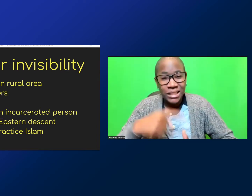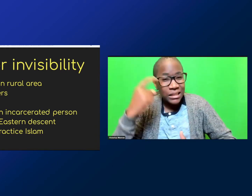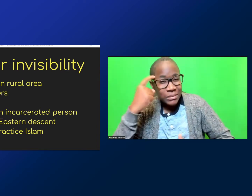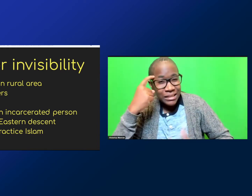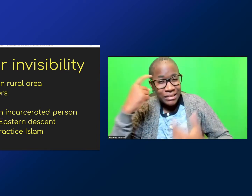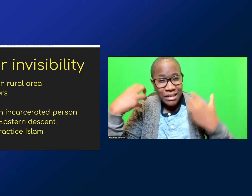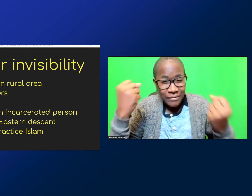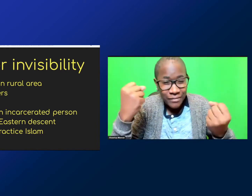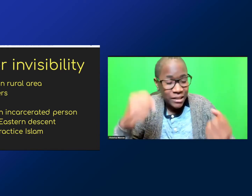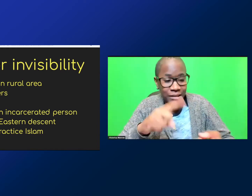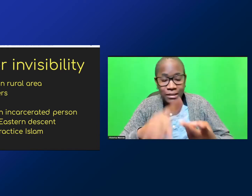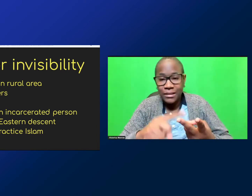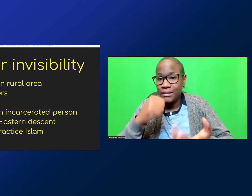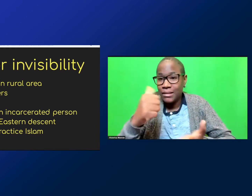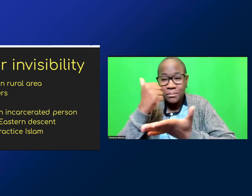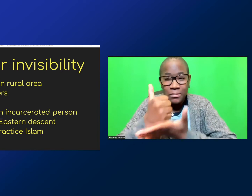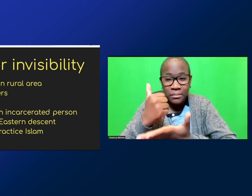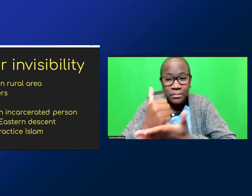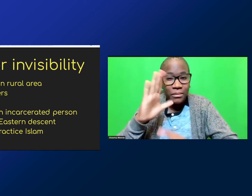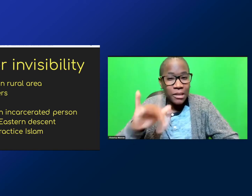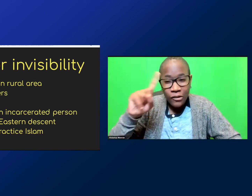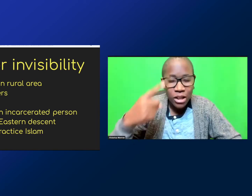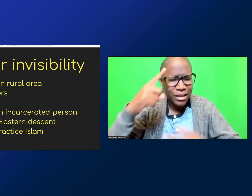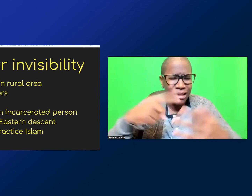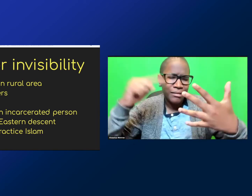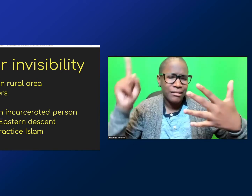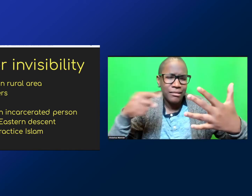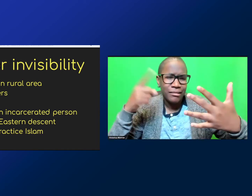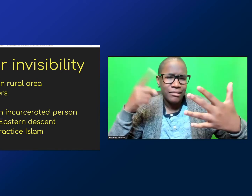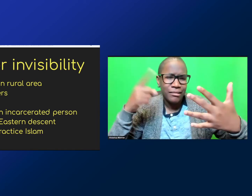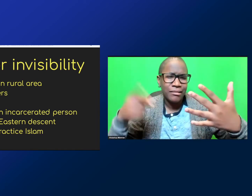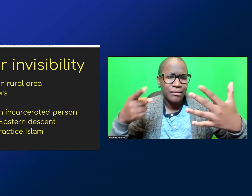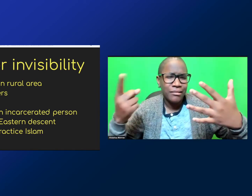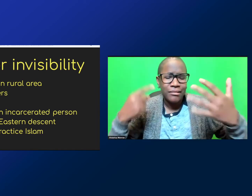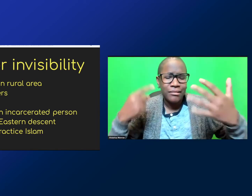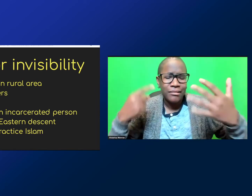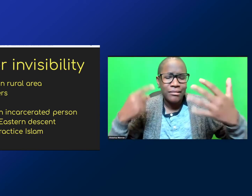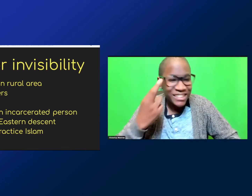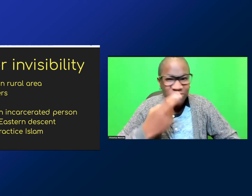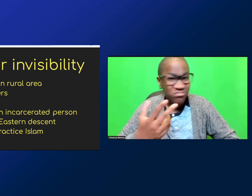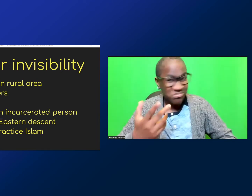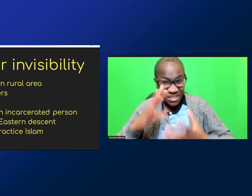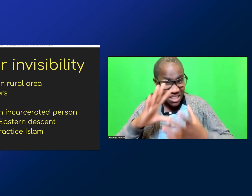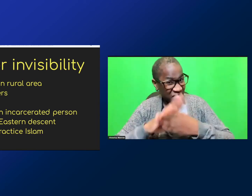health or they're just unable to access government assistance really the list goes on yet many people